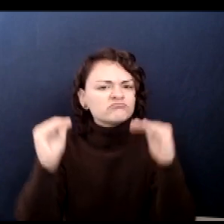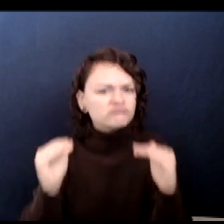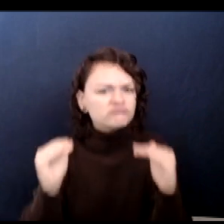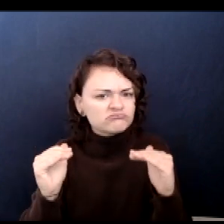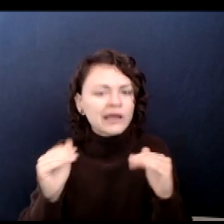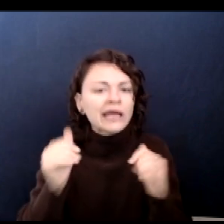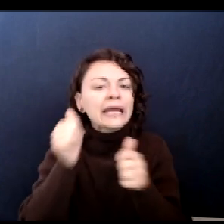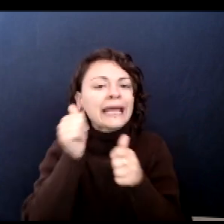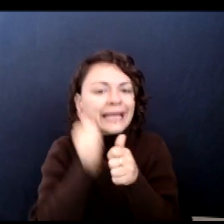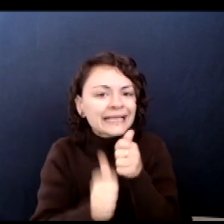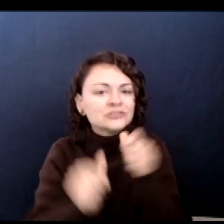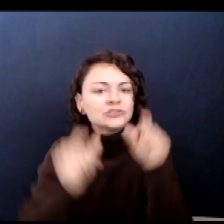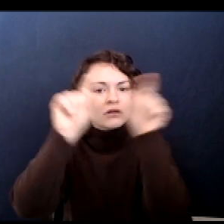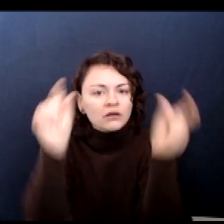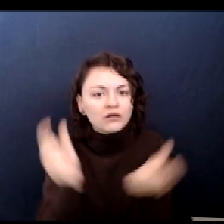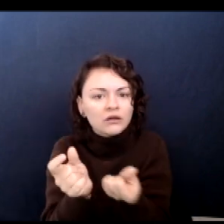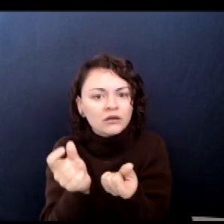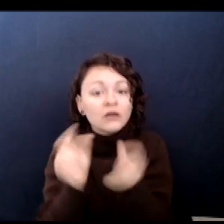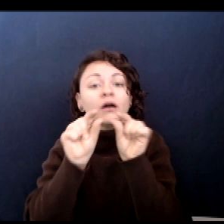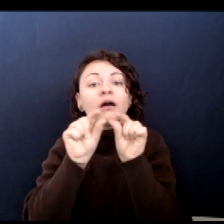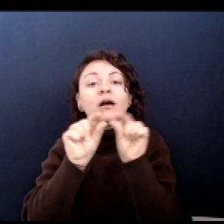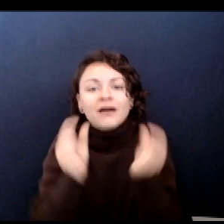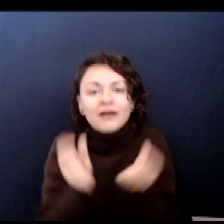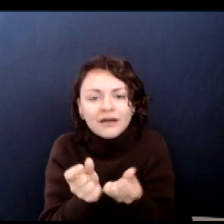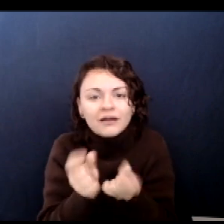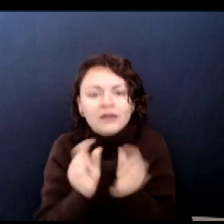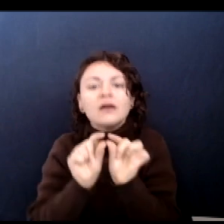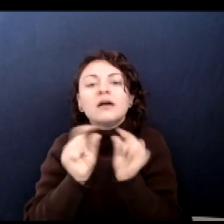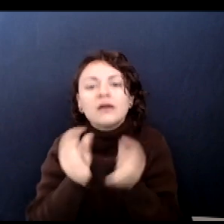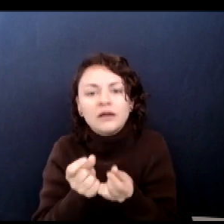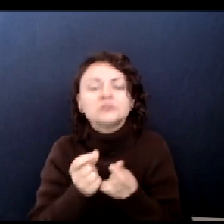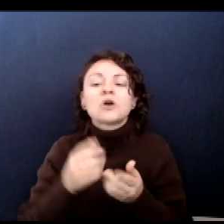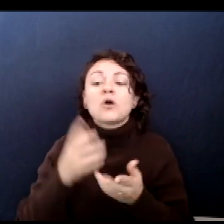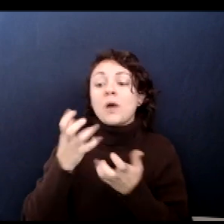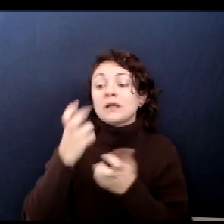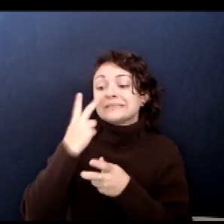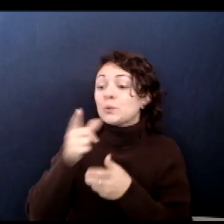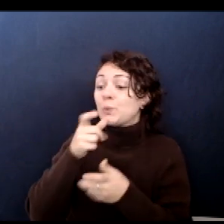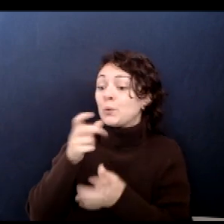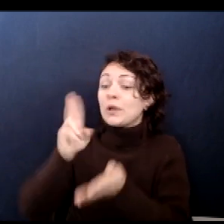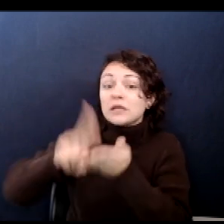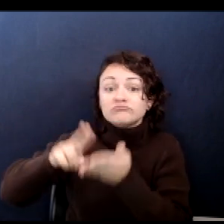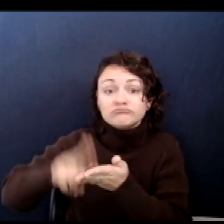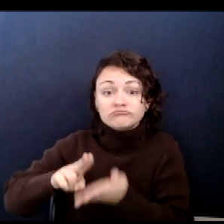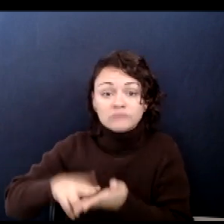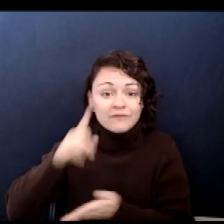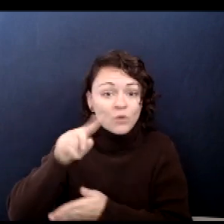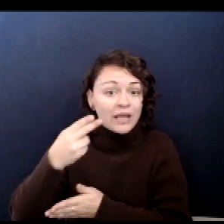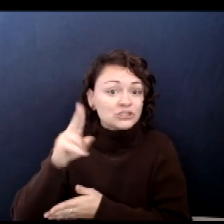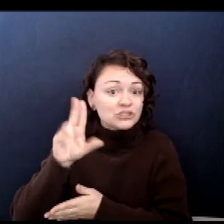Deeper. We spent a lot of time looking at enrollment in HCBS. This is where we ended up spending most of